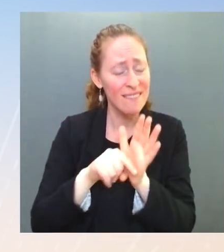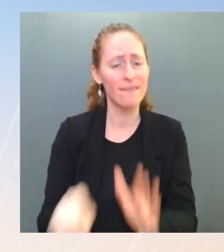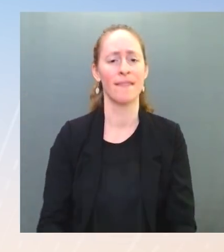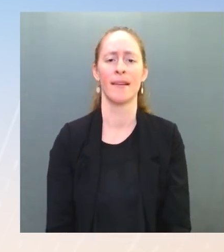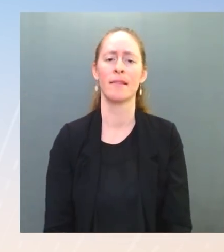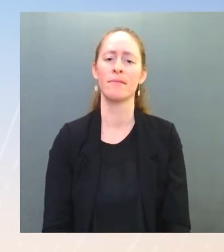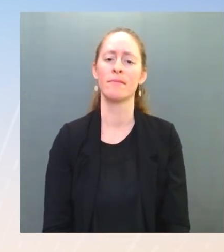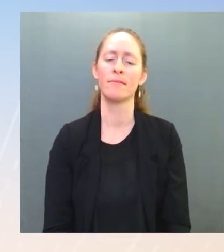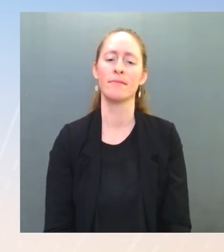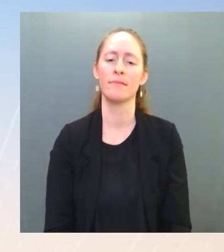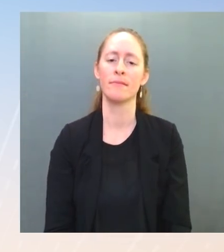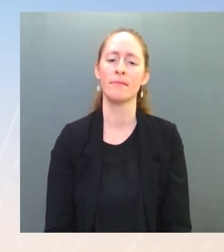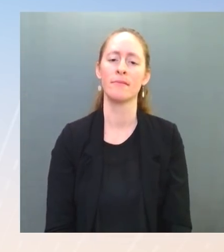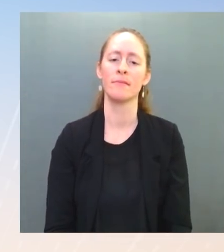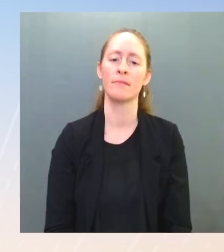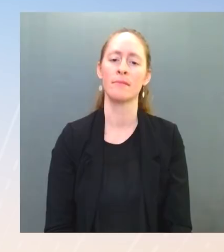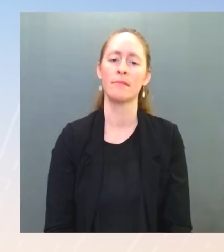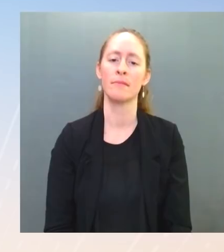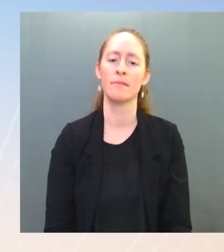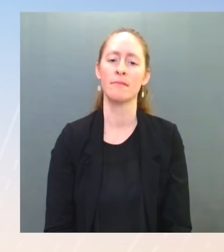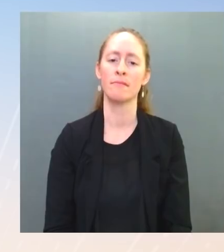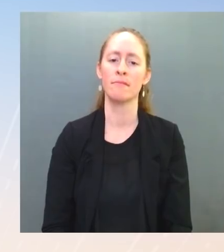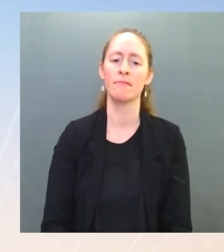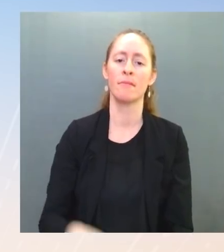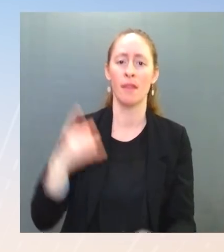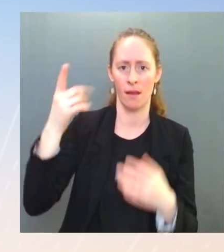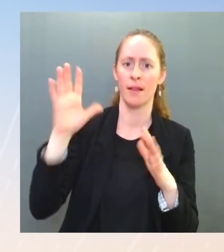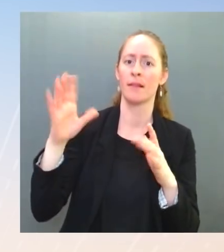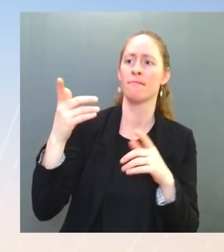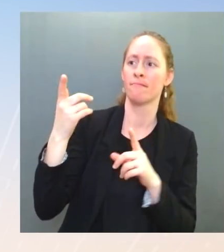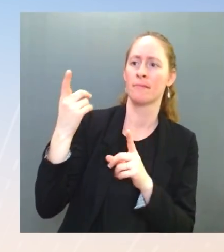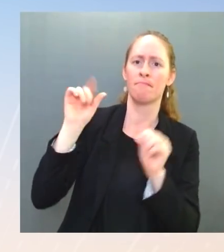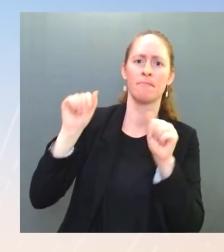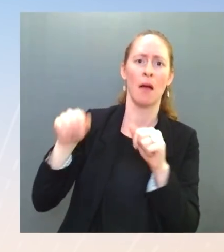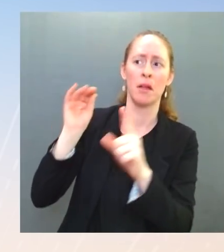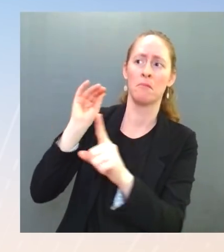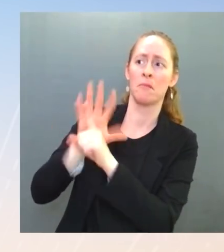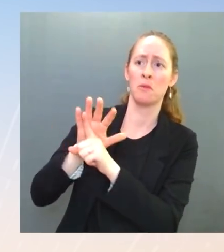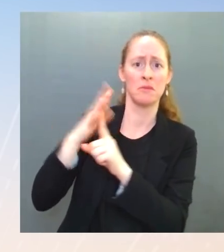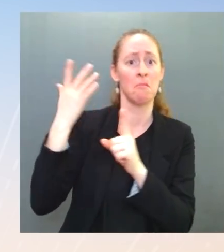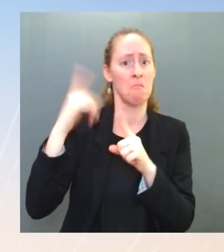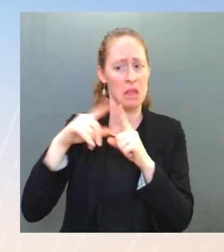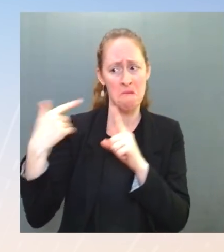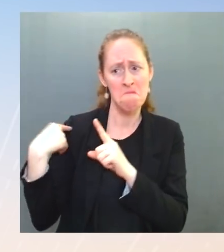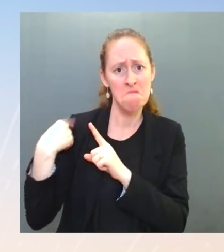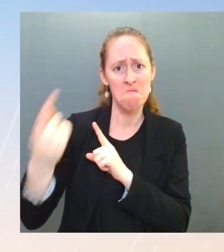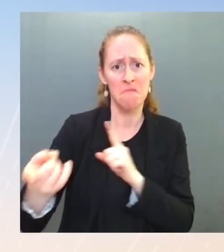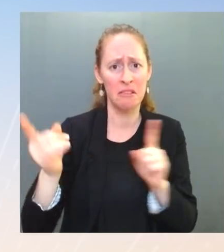Yeah, go ahead. The Press: Jen, thank you. Pakistan's Prime Minister Imran Khan was deposed this weekend